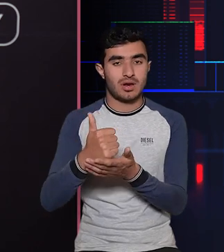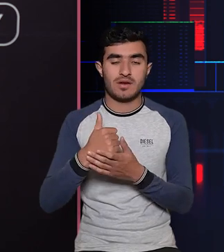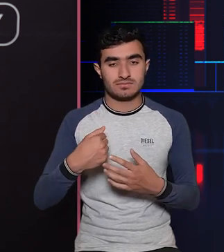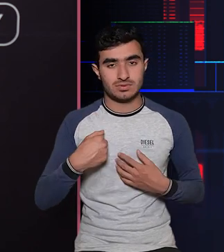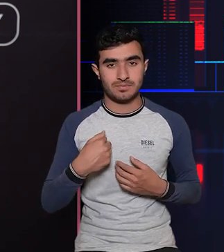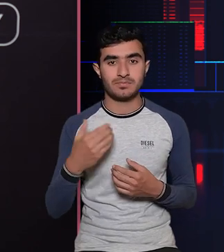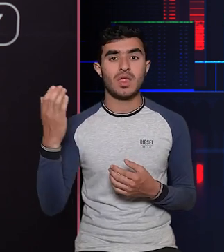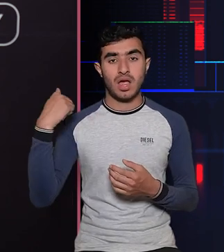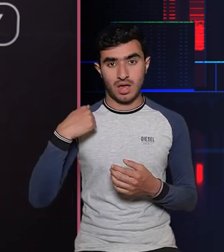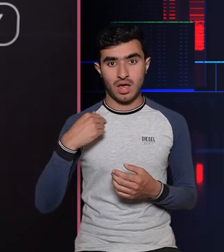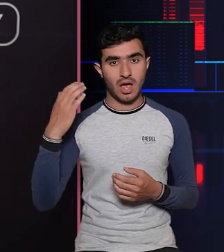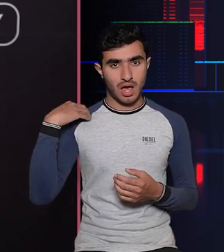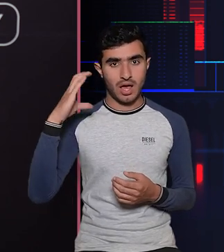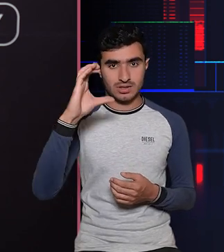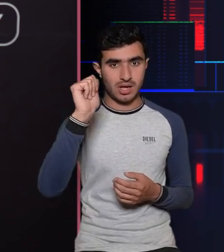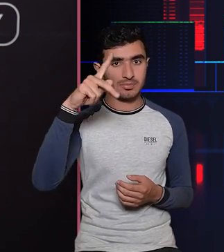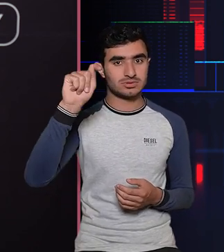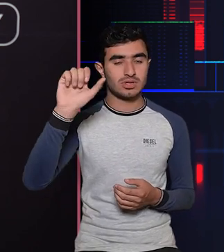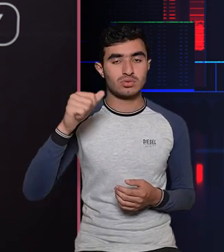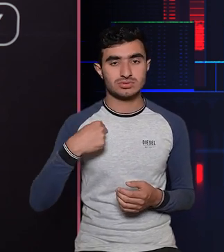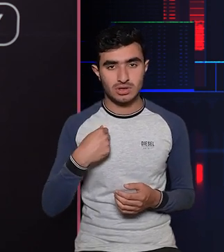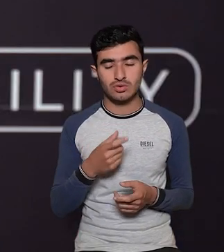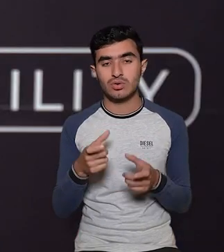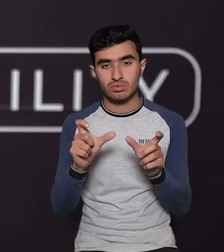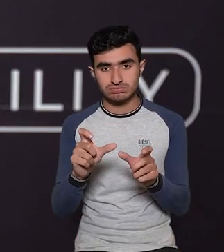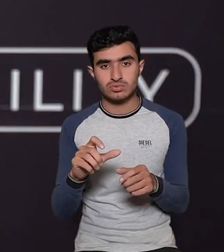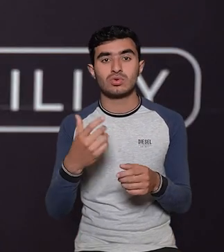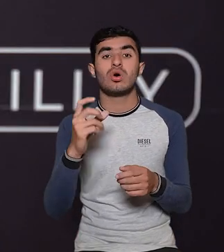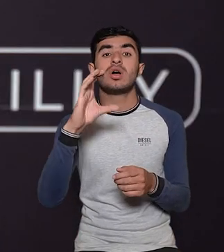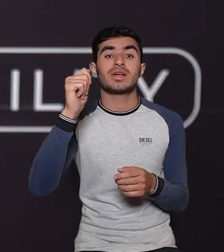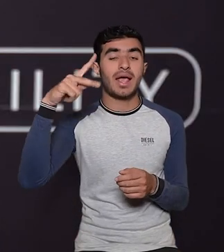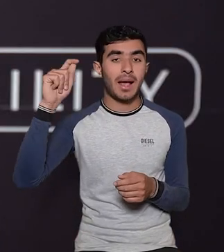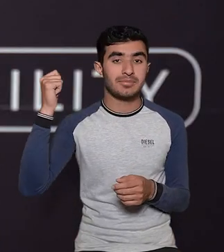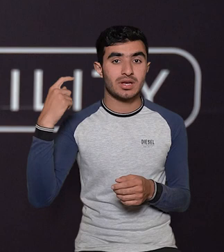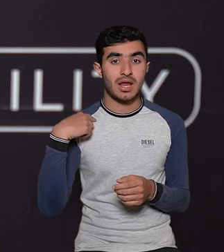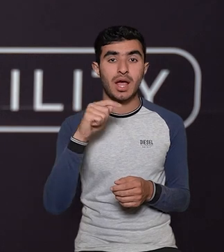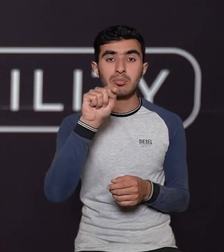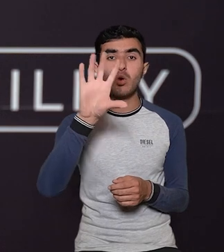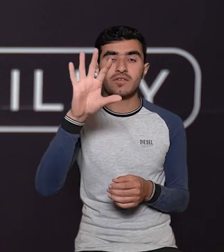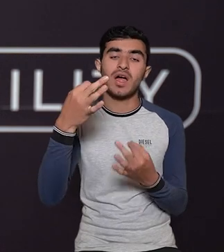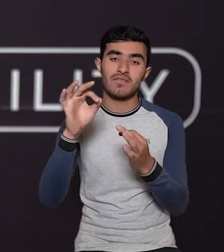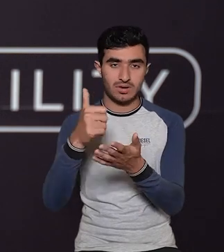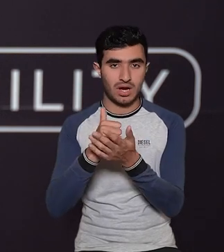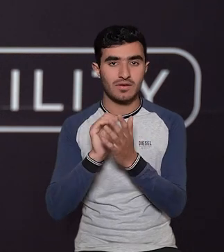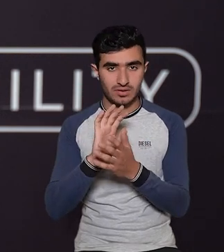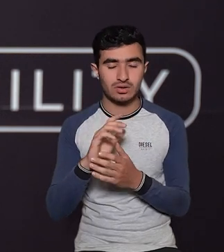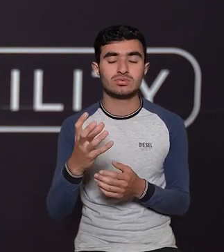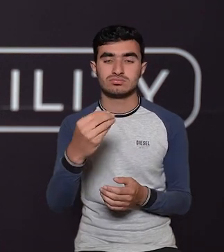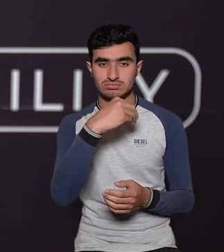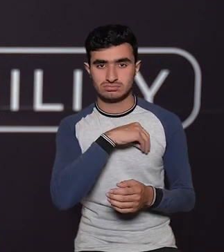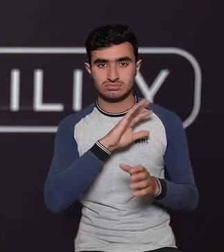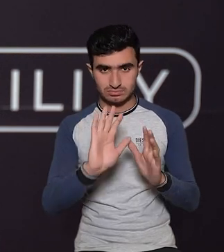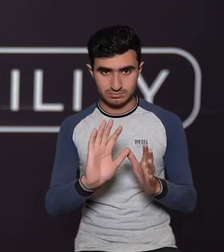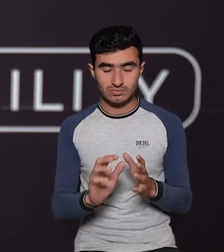I was selected for the Athletics Captaincy. Just for captaincy you get 0.5 points for it.